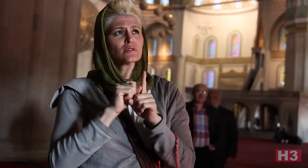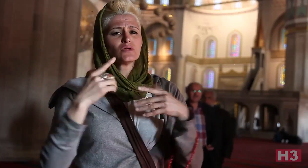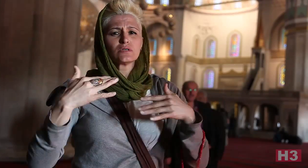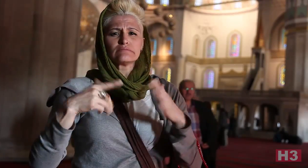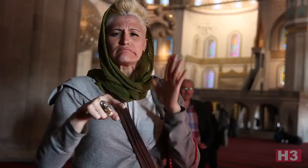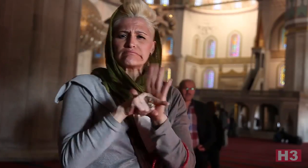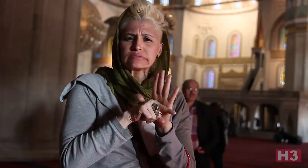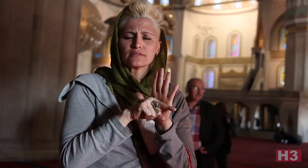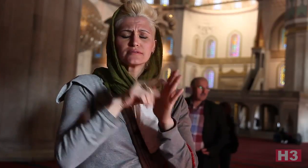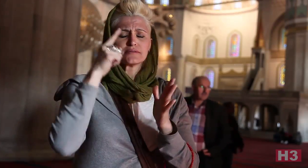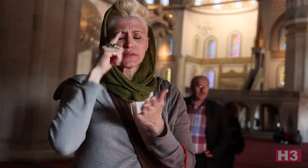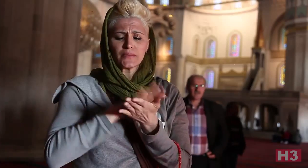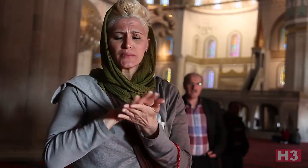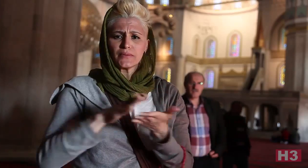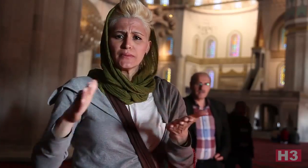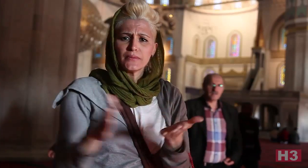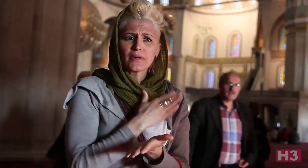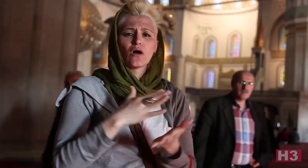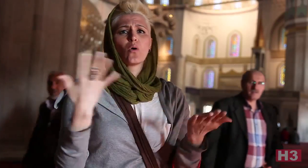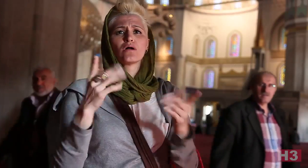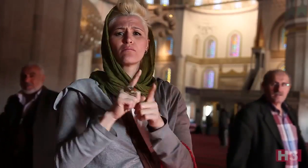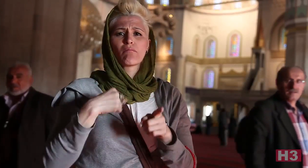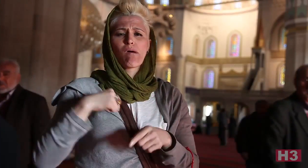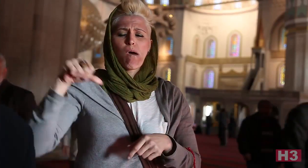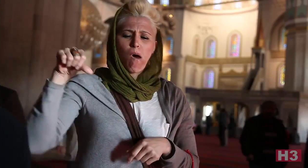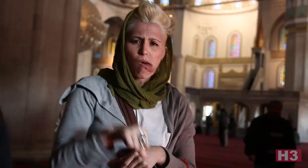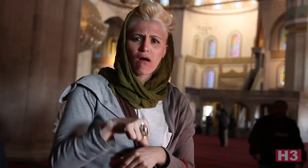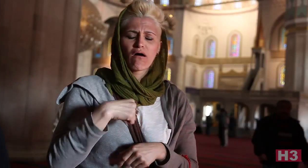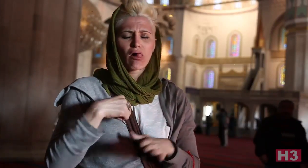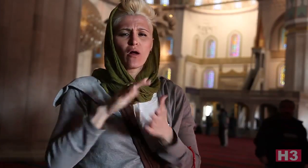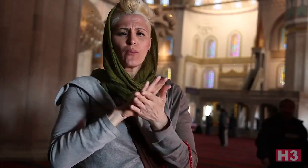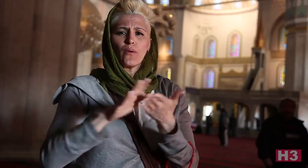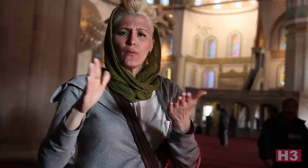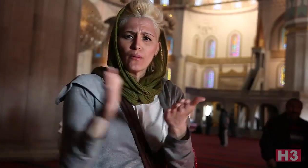praying forgiveness to wash away the negative thoughts about self or